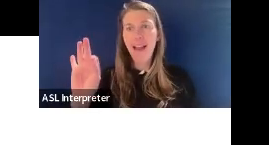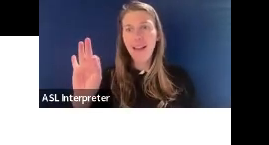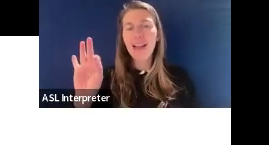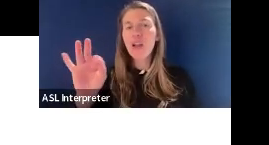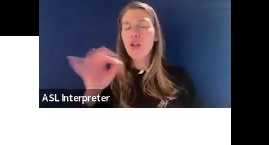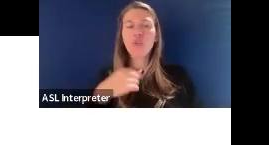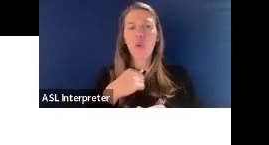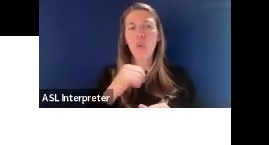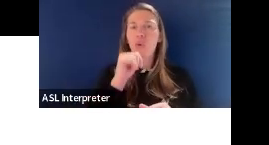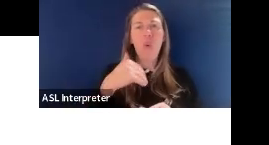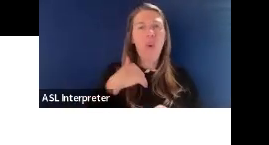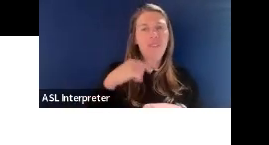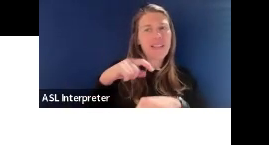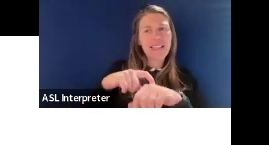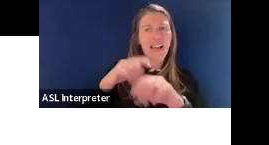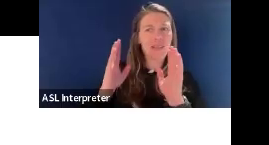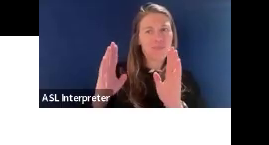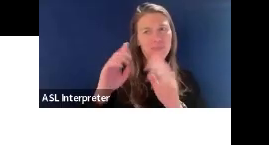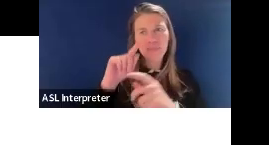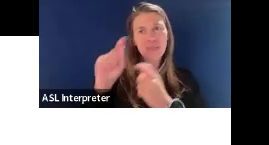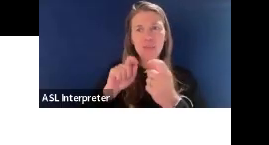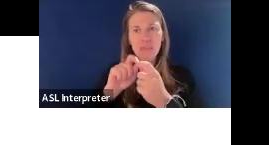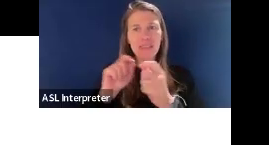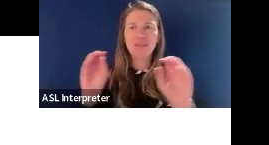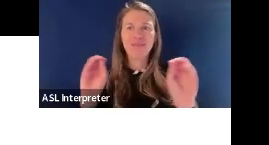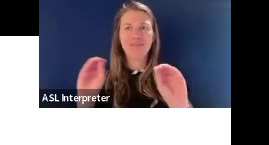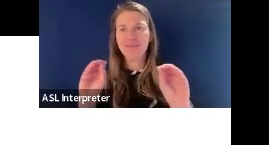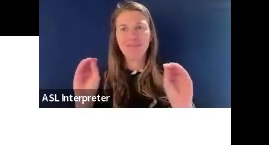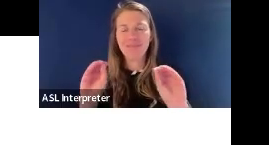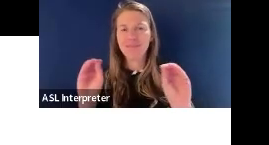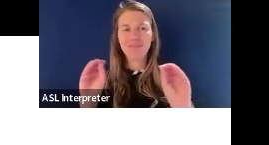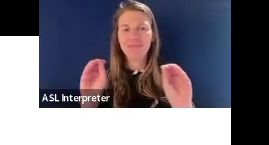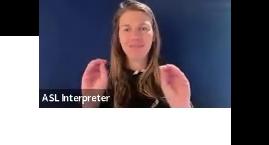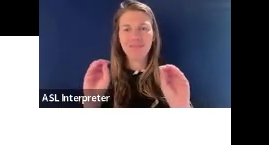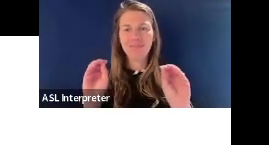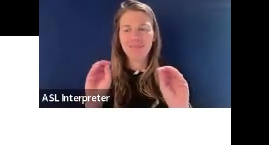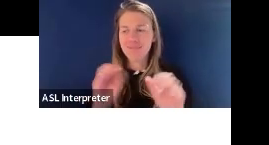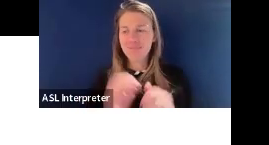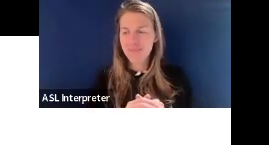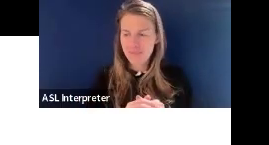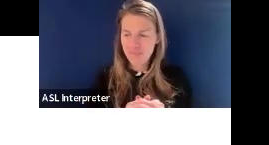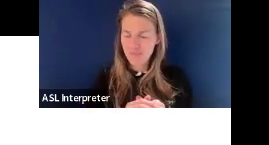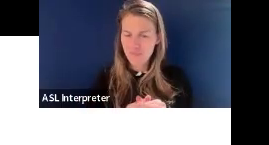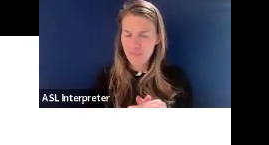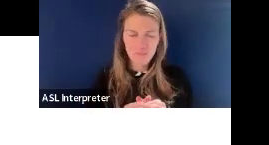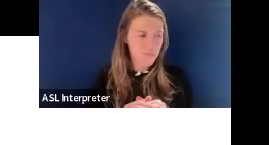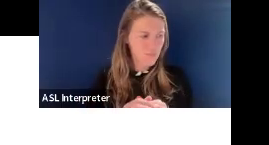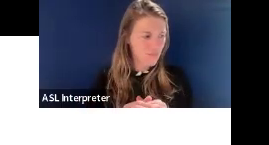in 2029 so that we don't have a timeline for this specific requirement.